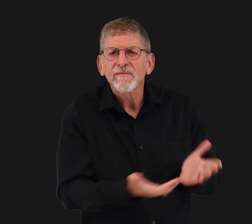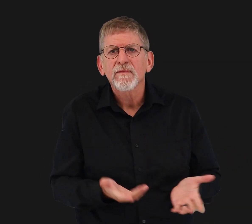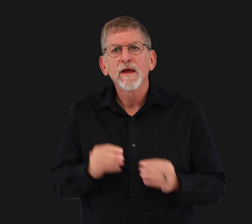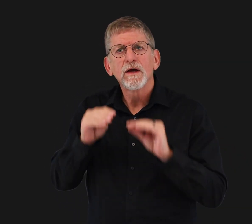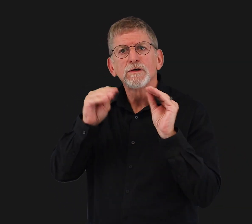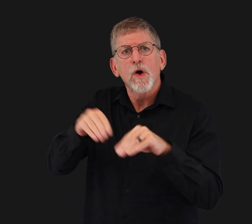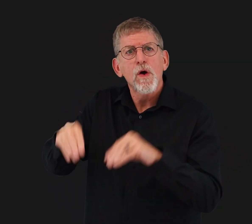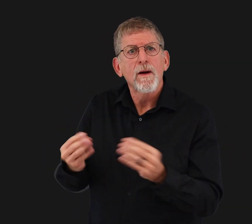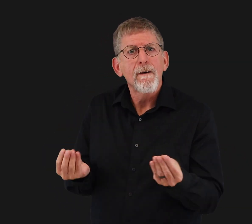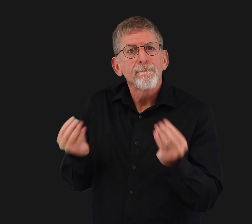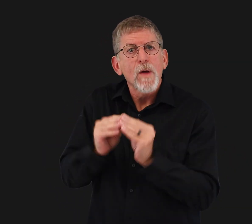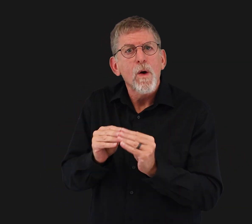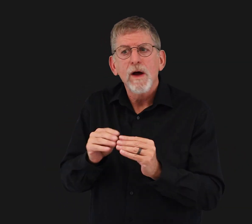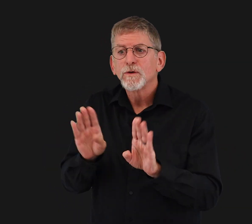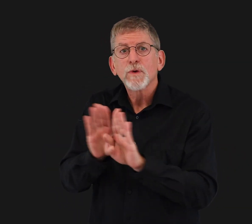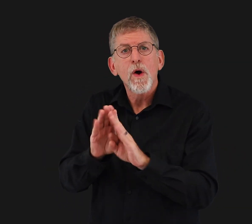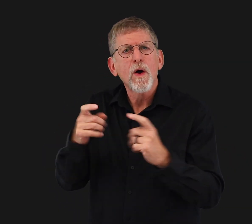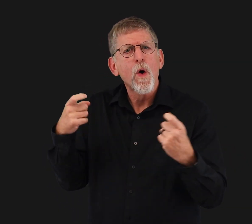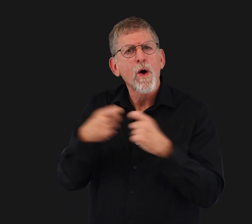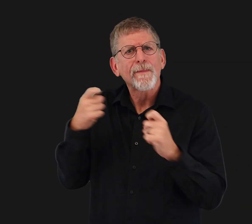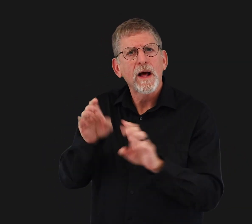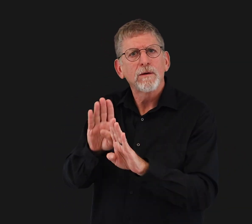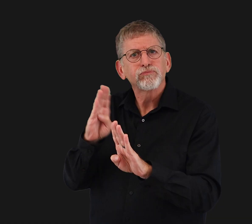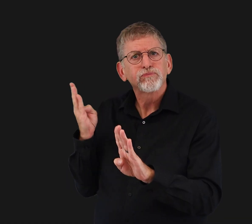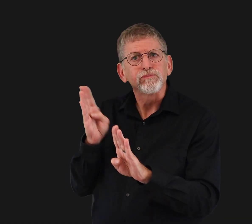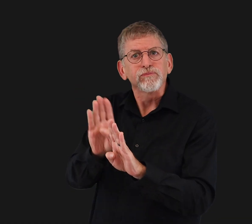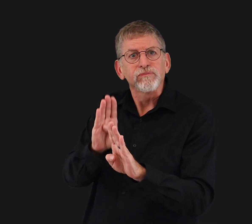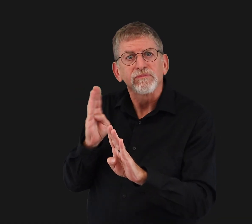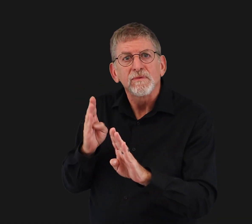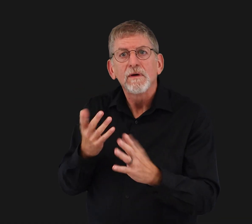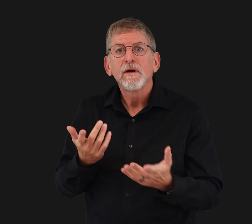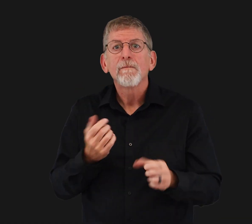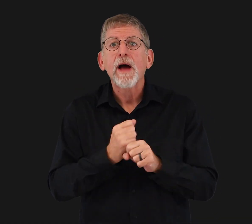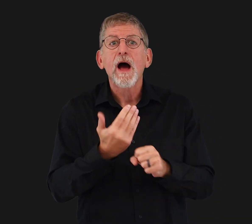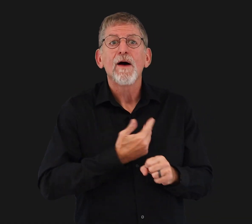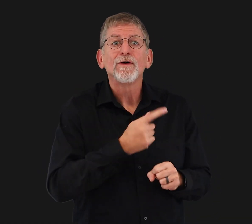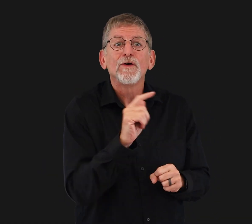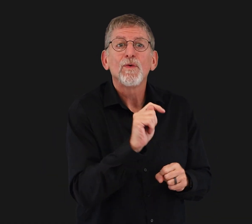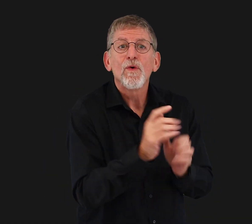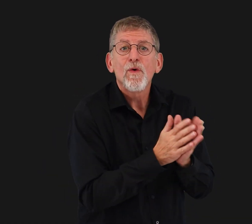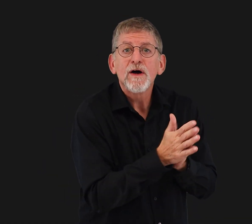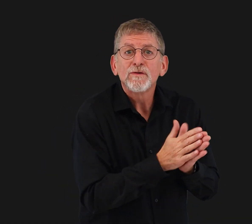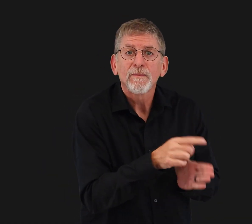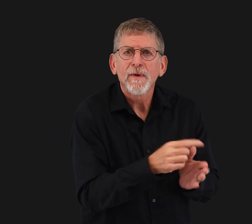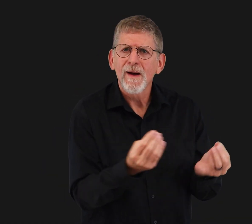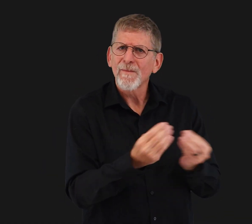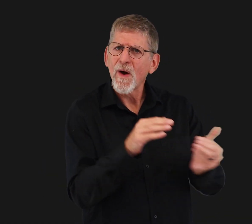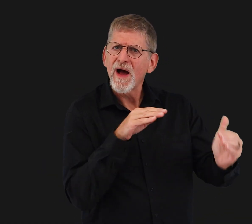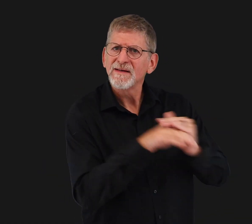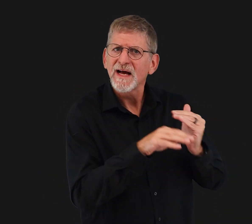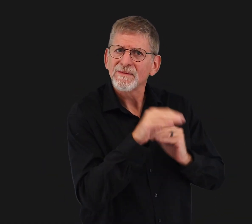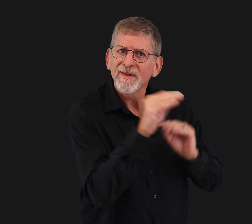installing more automatic doors, making our washrooms more accessible,